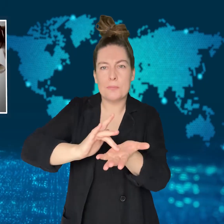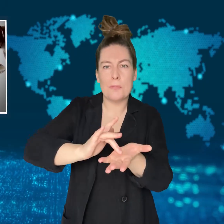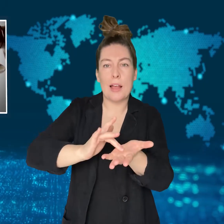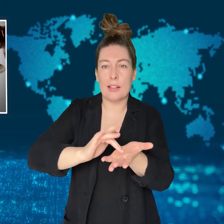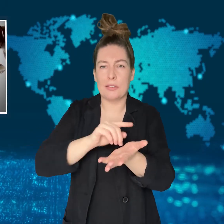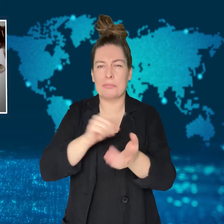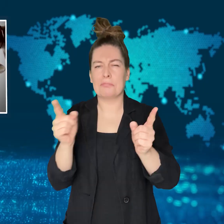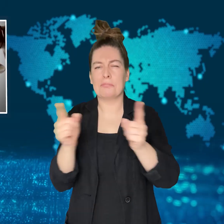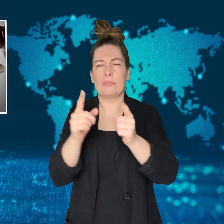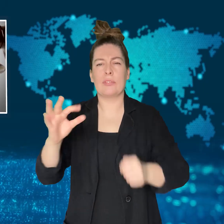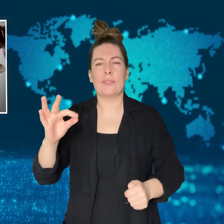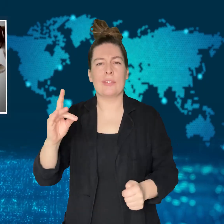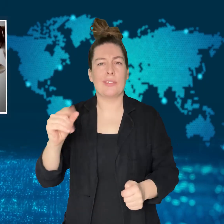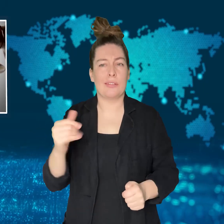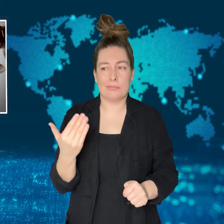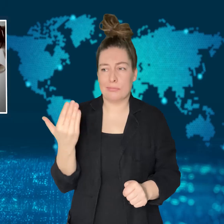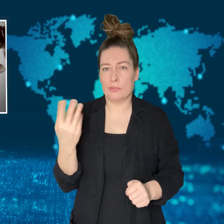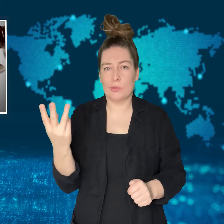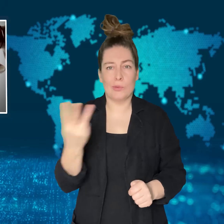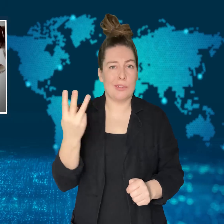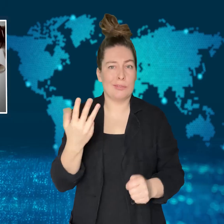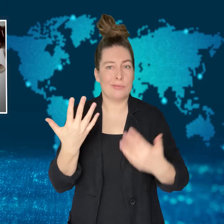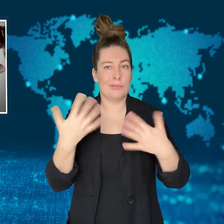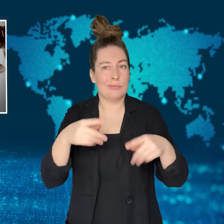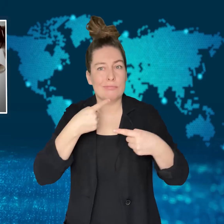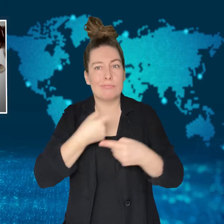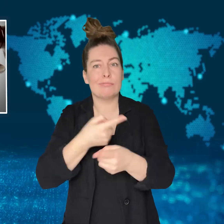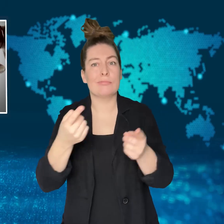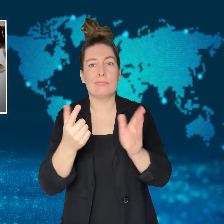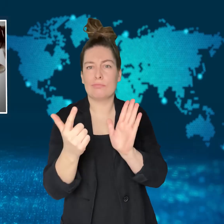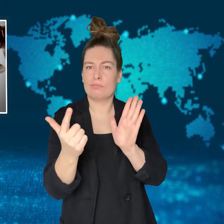and Drug Administration announced a ban on